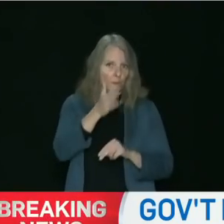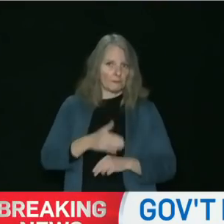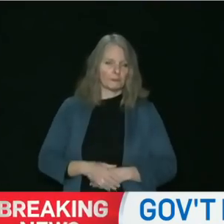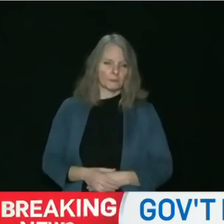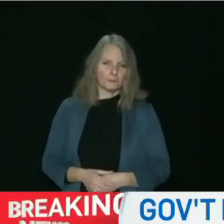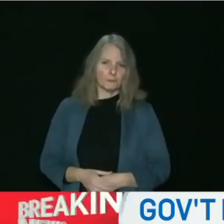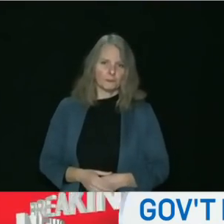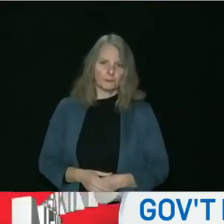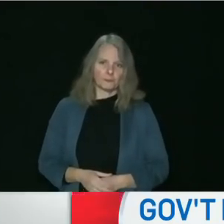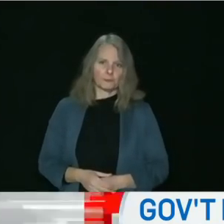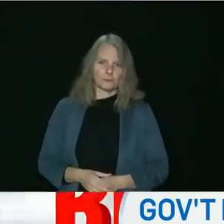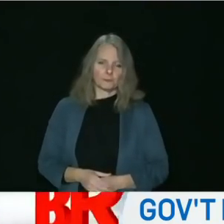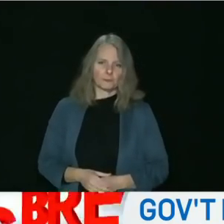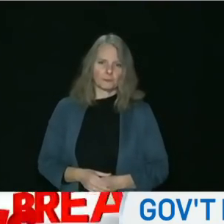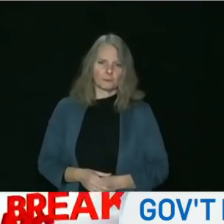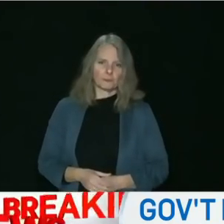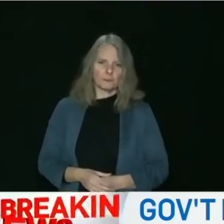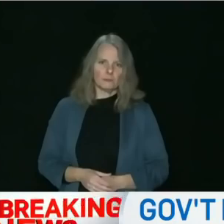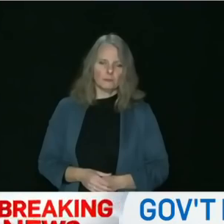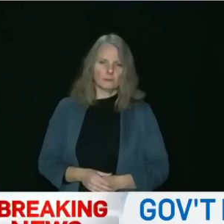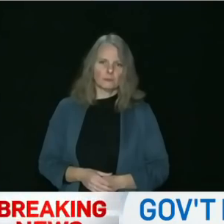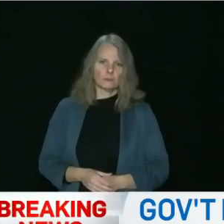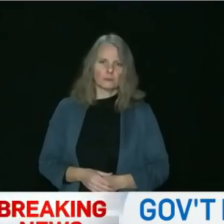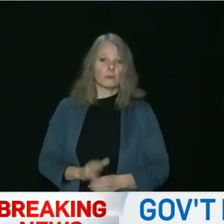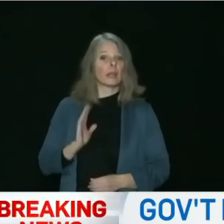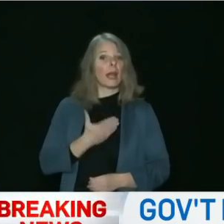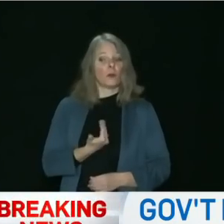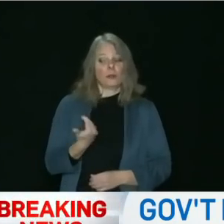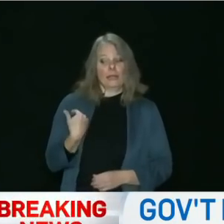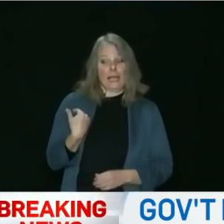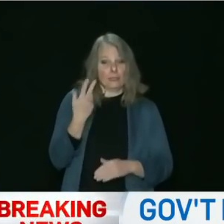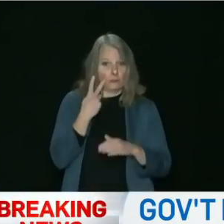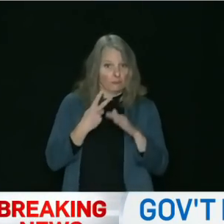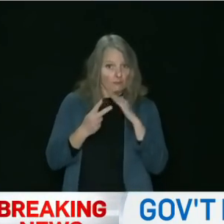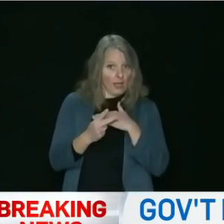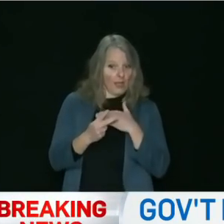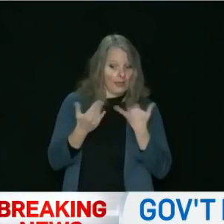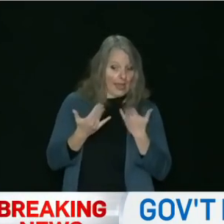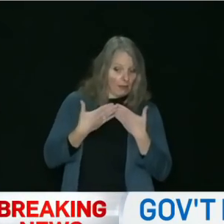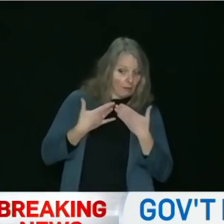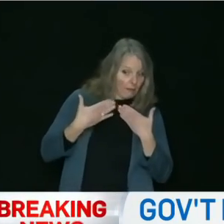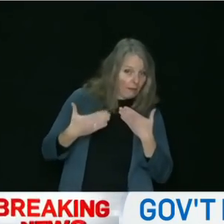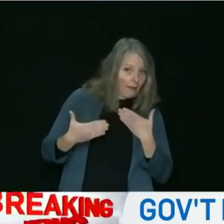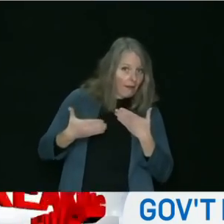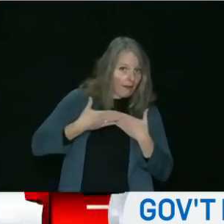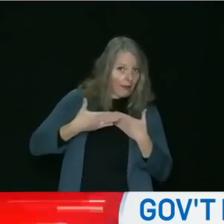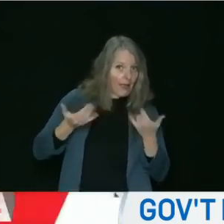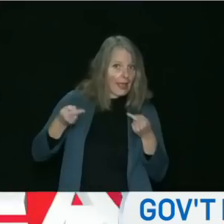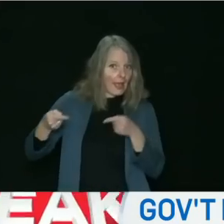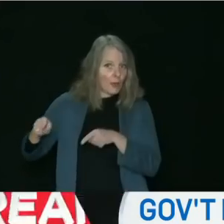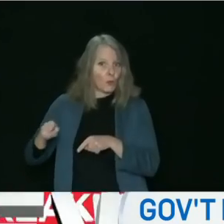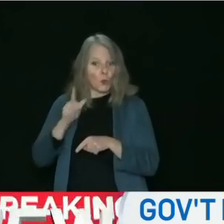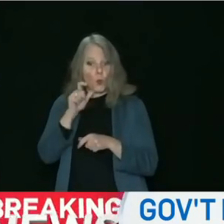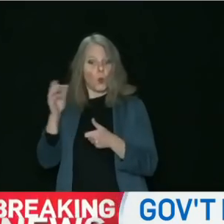EXPECT TO SEE A STRONG INCREASE OF DAILY NUMBERS OF HOSPITALIZATIONS OVER THE NEXT